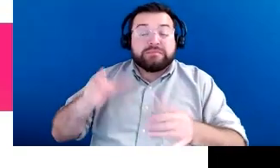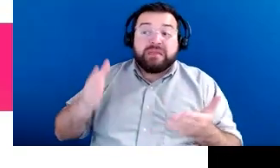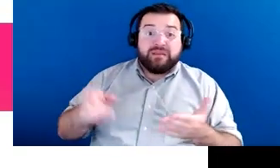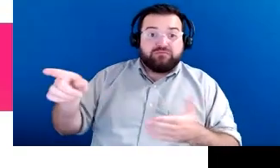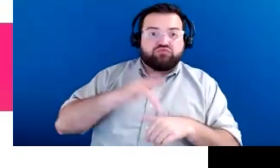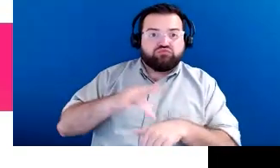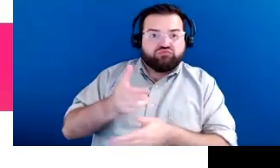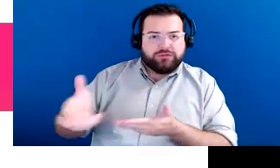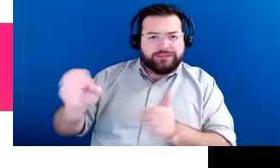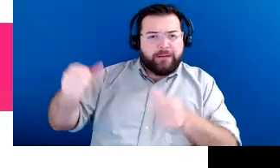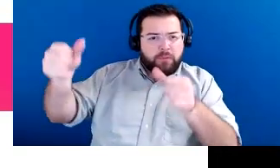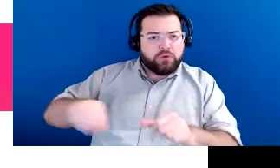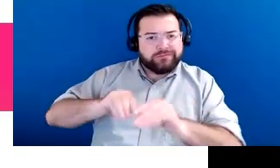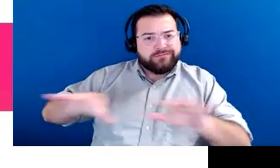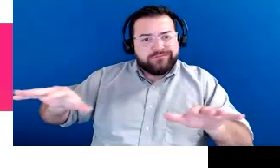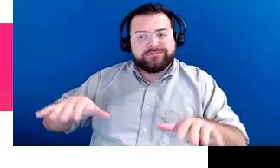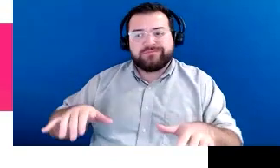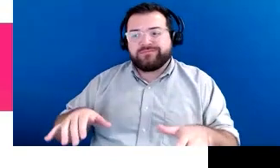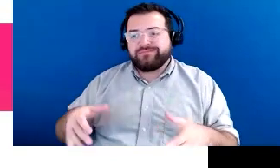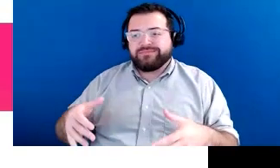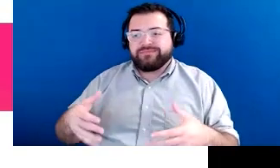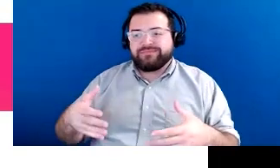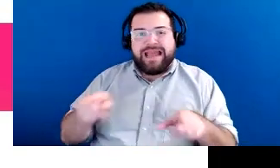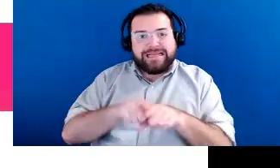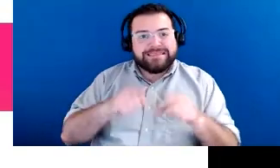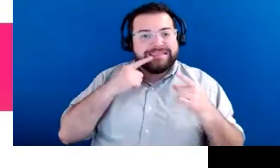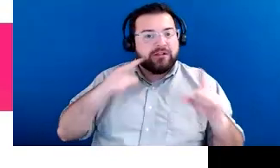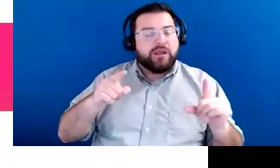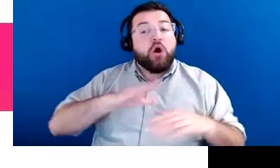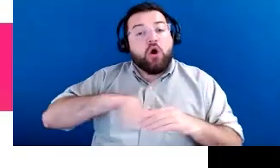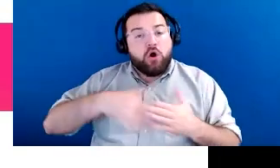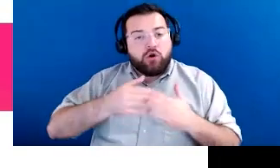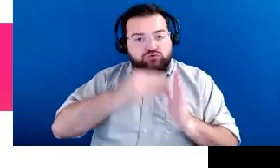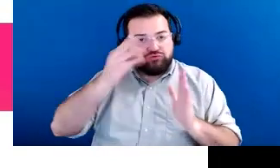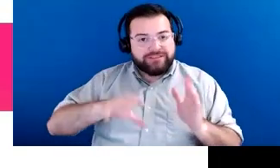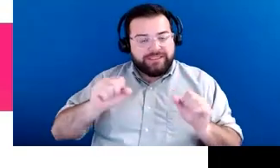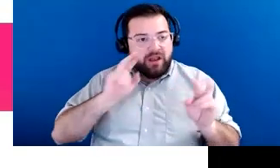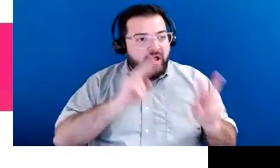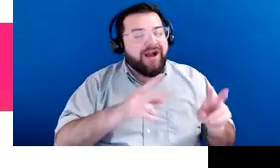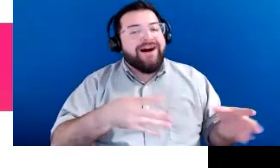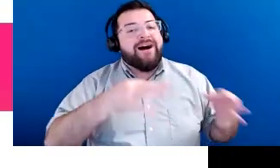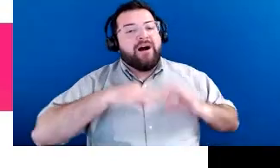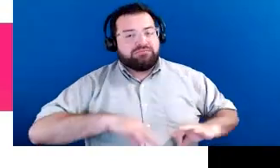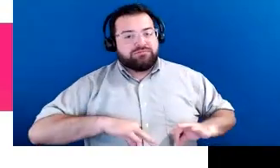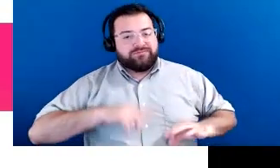or this information as an announcement so that all students can benefit from the guidance and the resources that you're sharing.